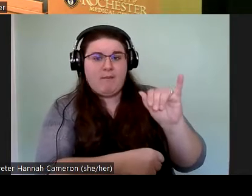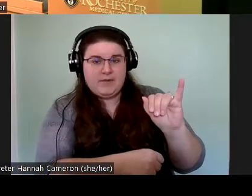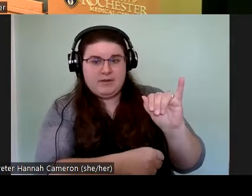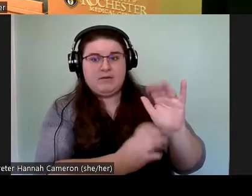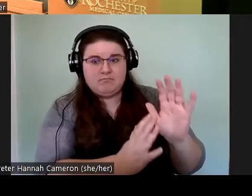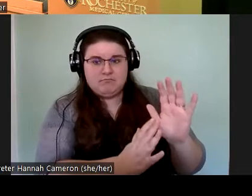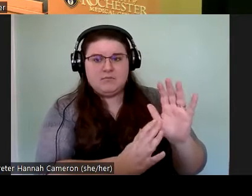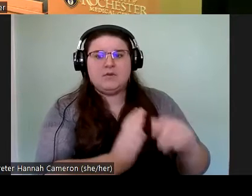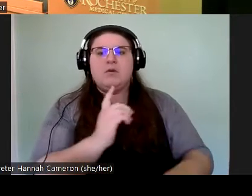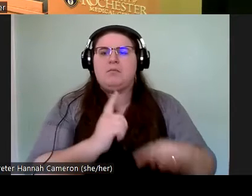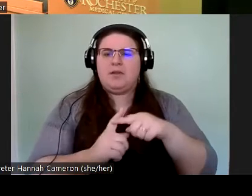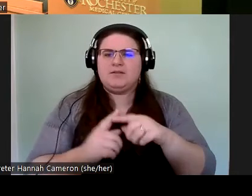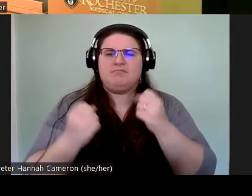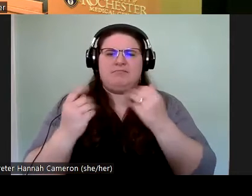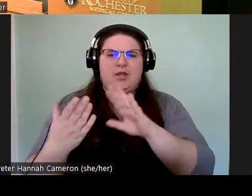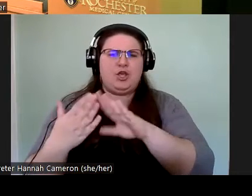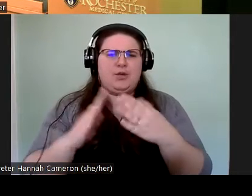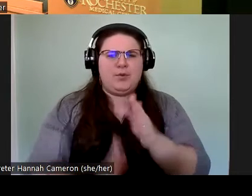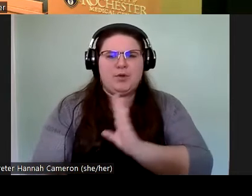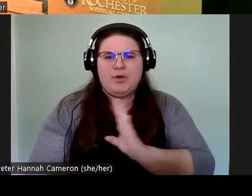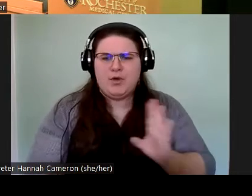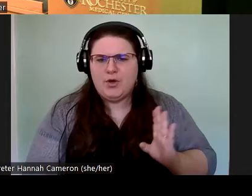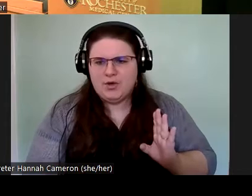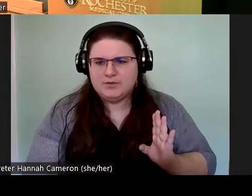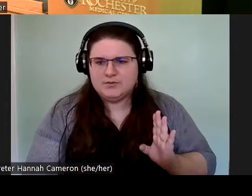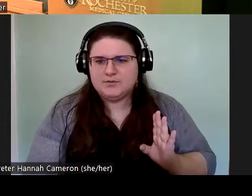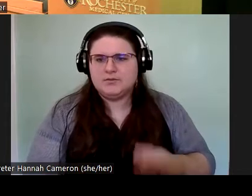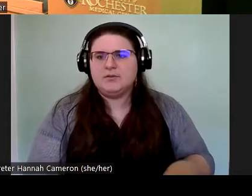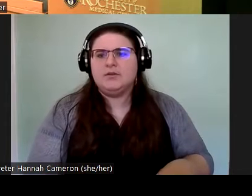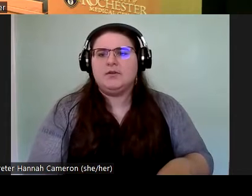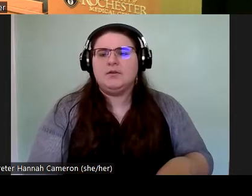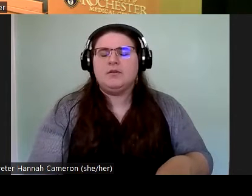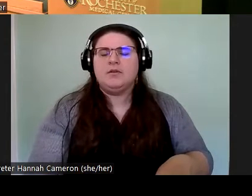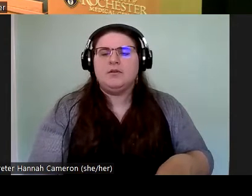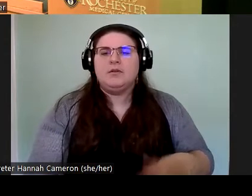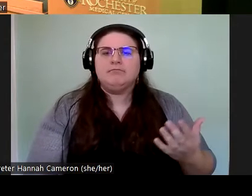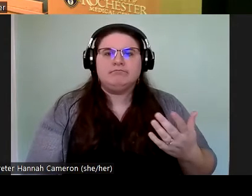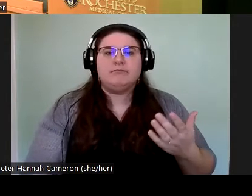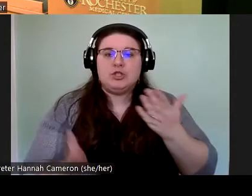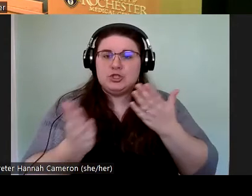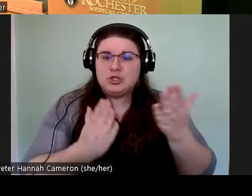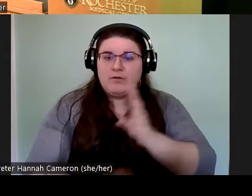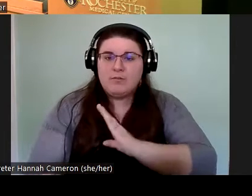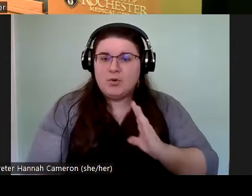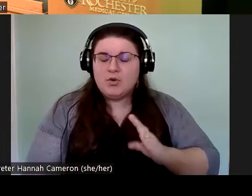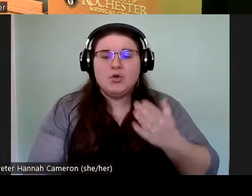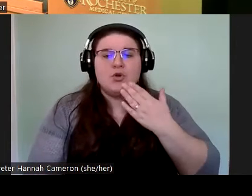boards just to mention a few she served on the boards of Goodwill Easter seals rainbow Health